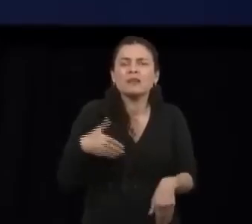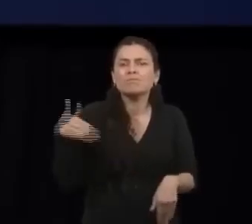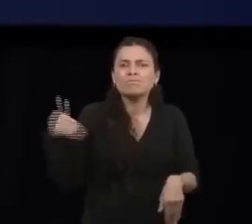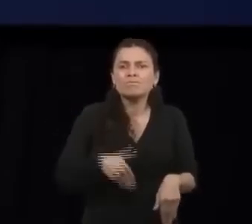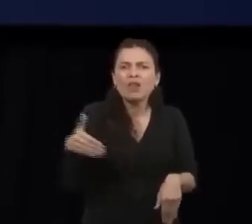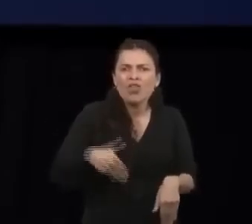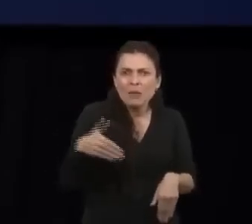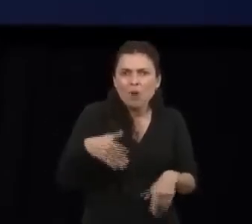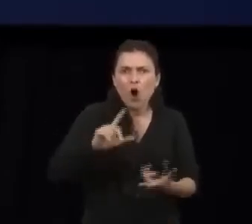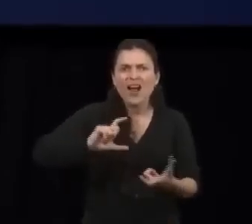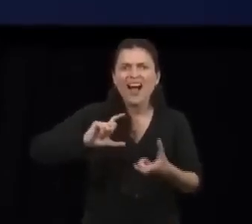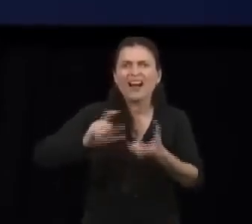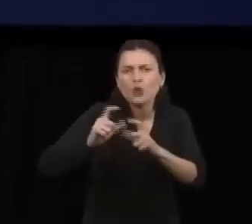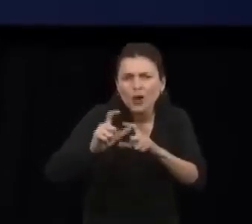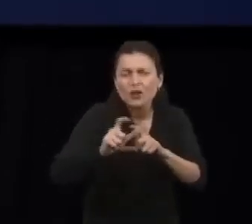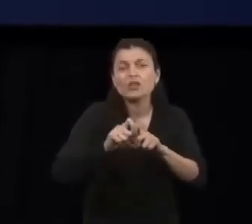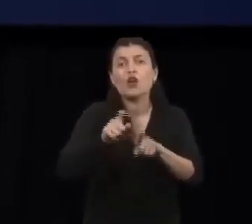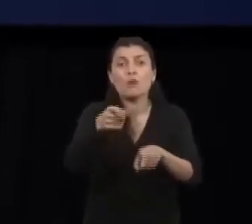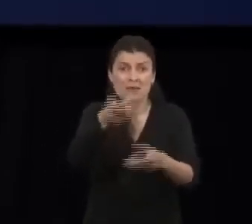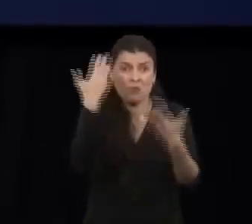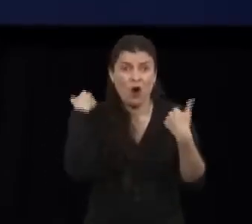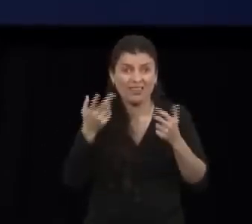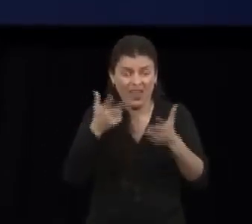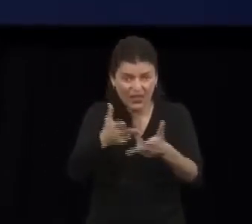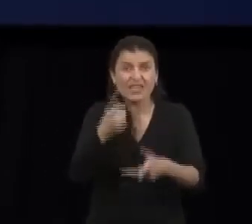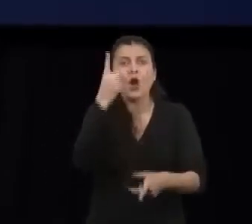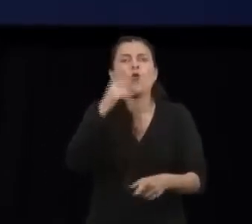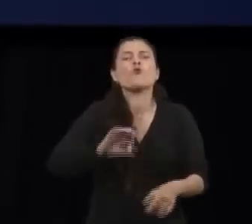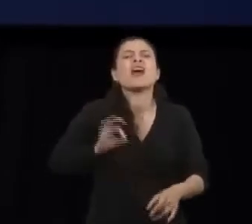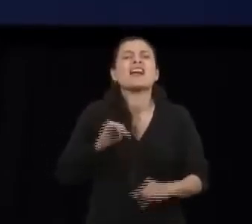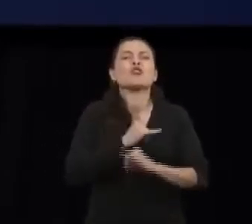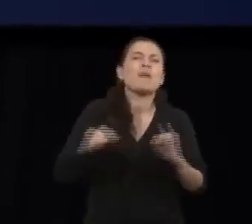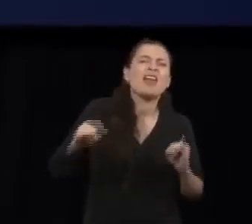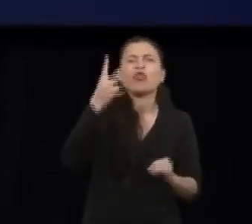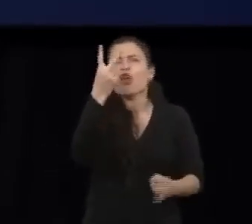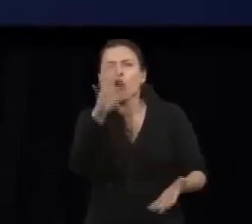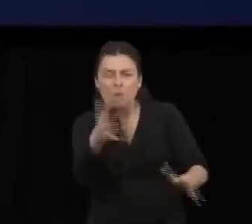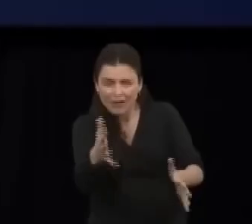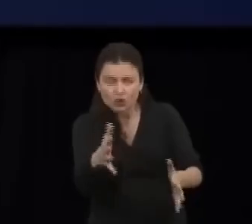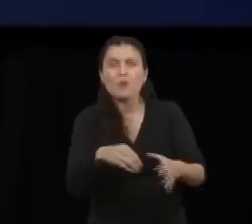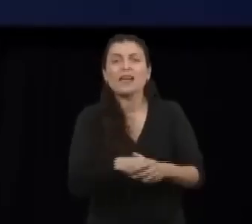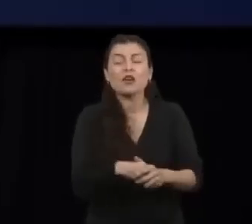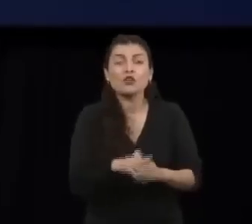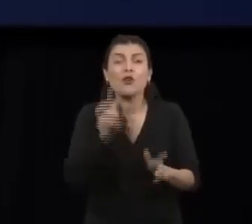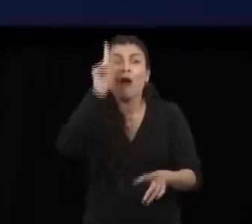let's say, from 18 to 24 months. Two figures appear,